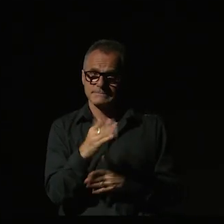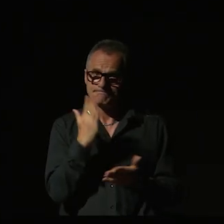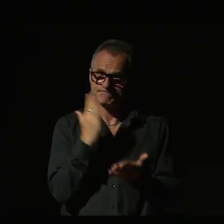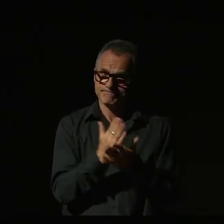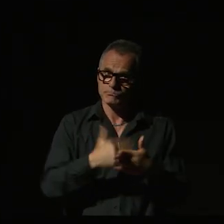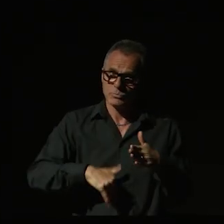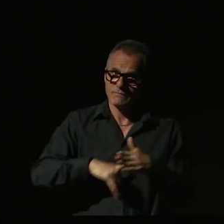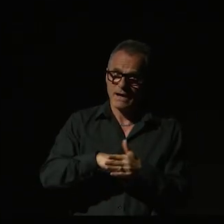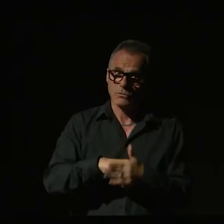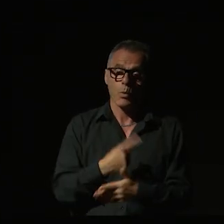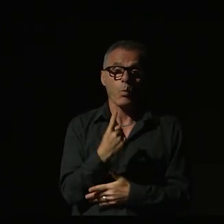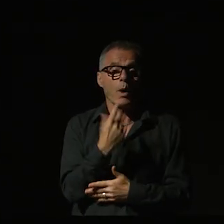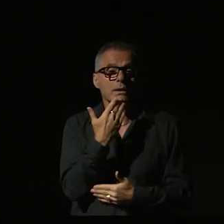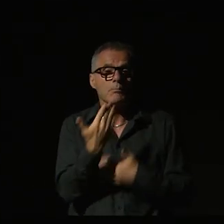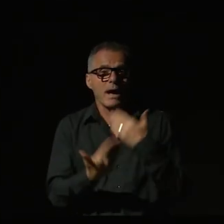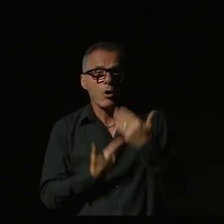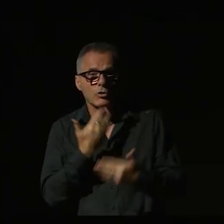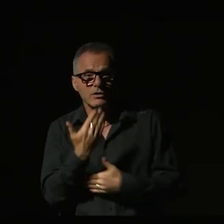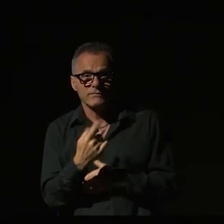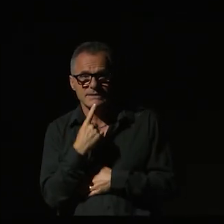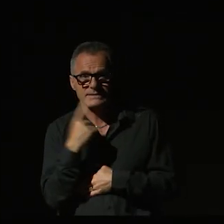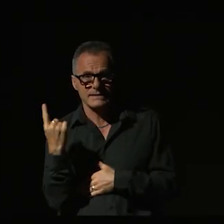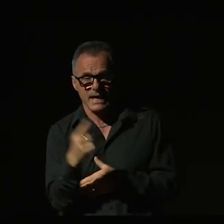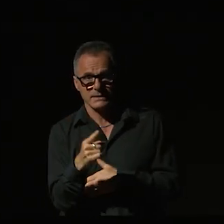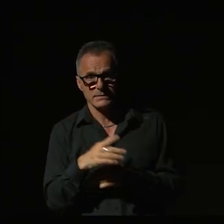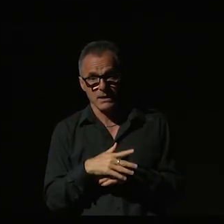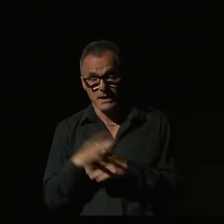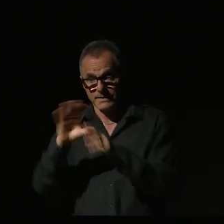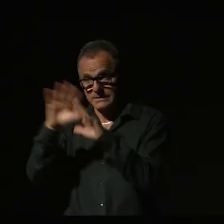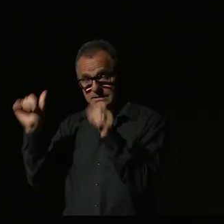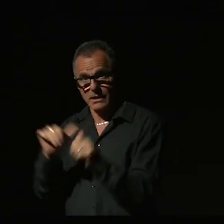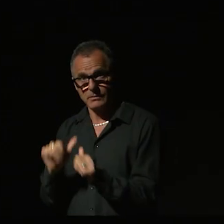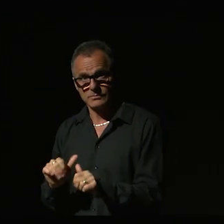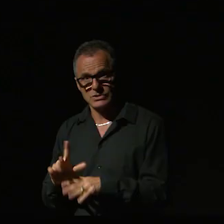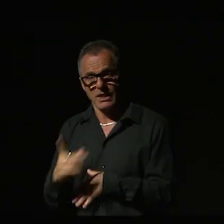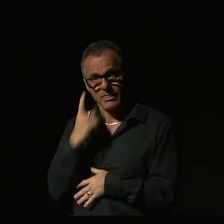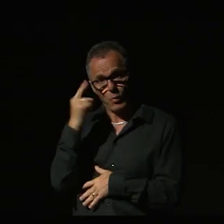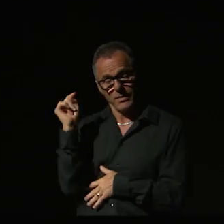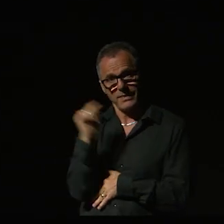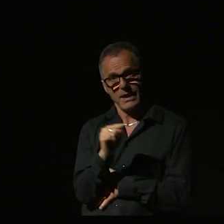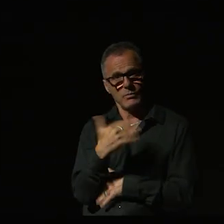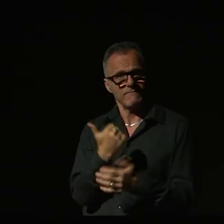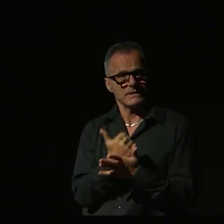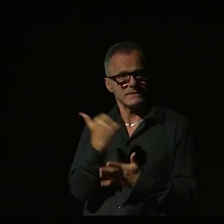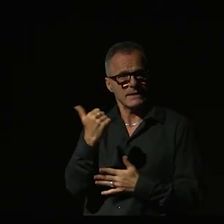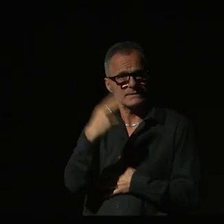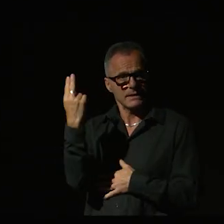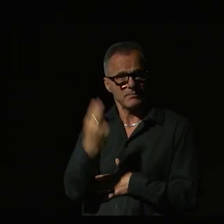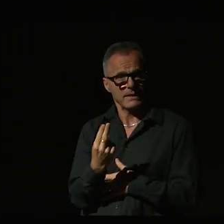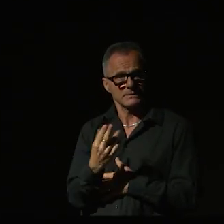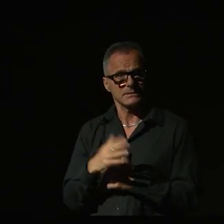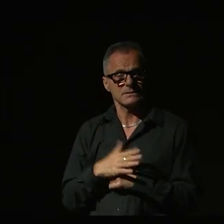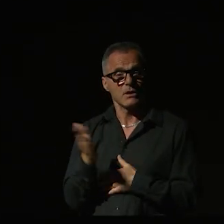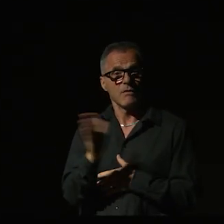records that the sculptor considered Annibale, the greatest painter who had appeared since ancient times.